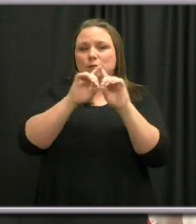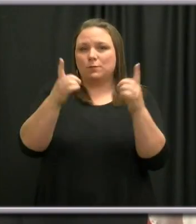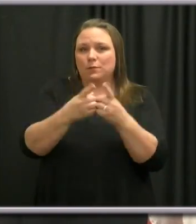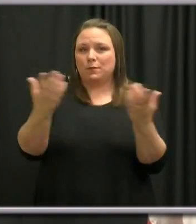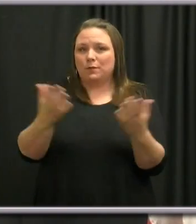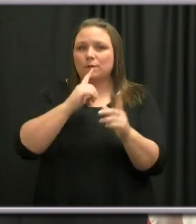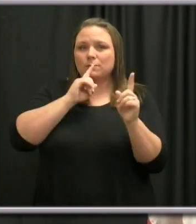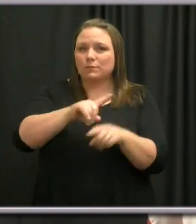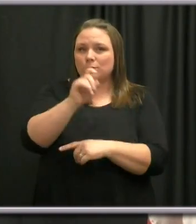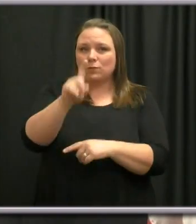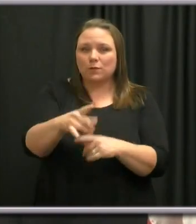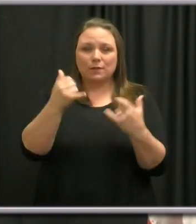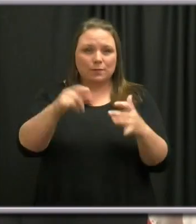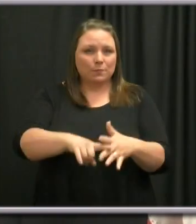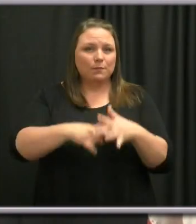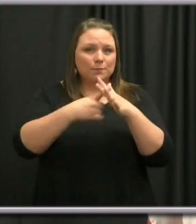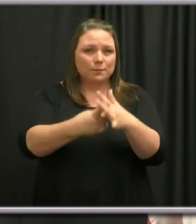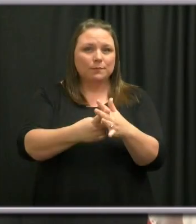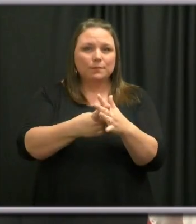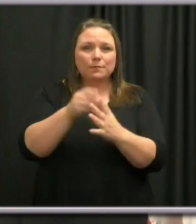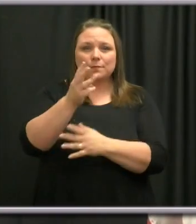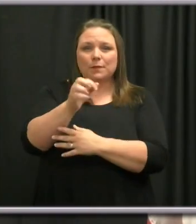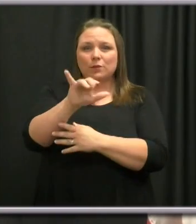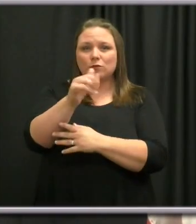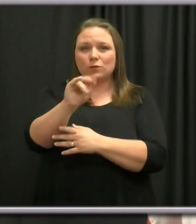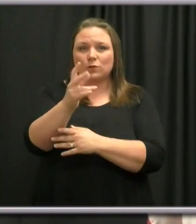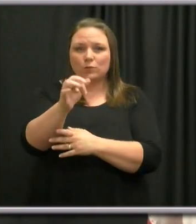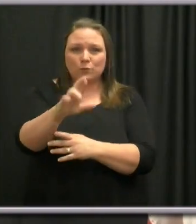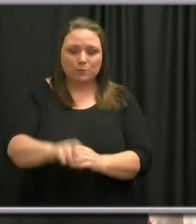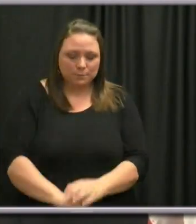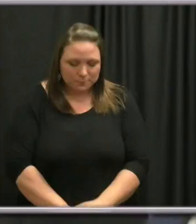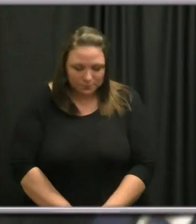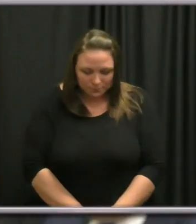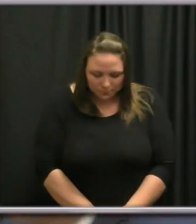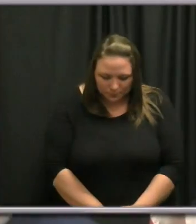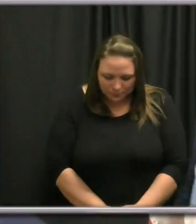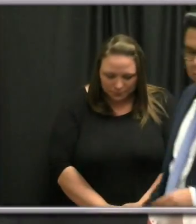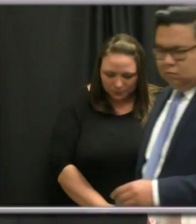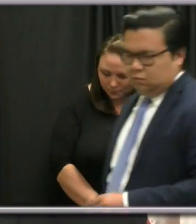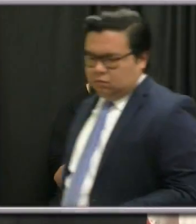DEPARTMENT. ARE WITH US TO HELP ANSWER YOUR QUESTIONS. WE WILL